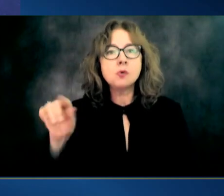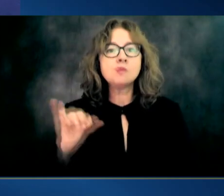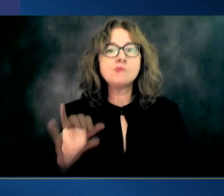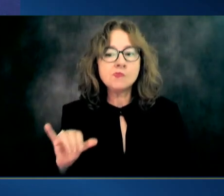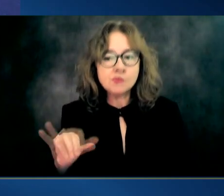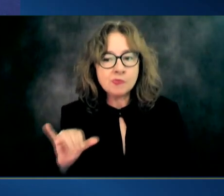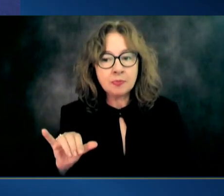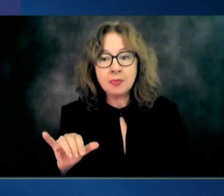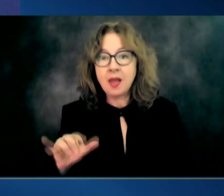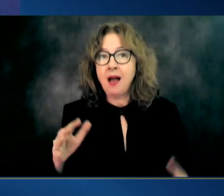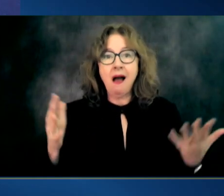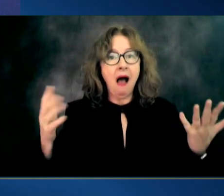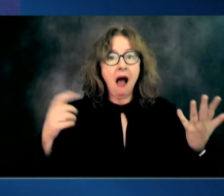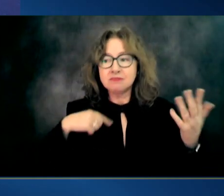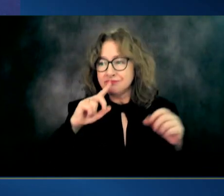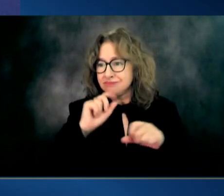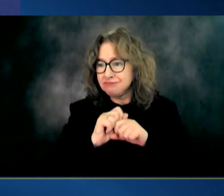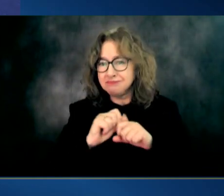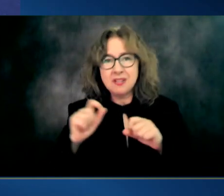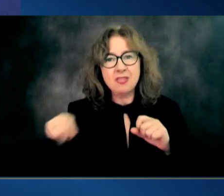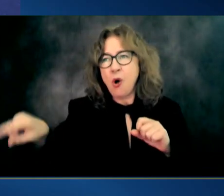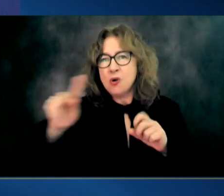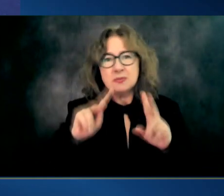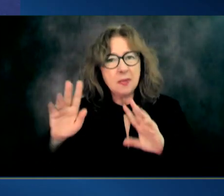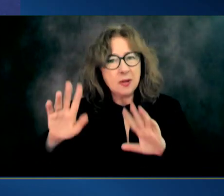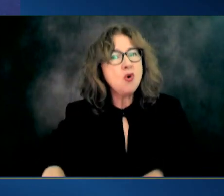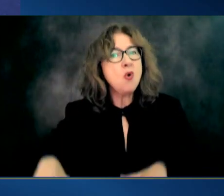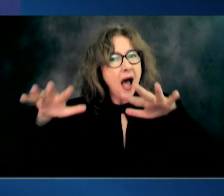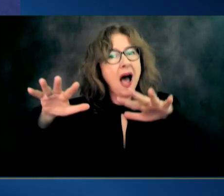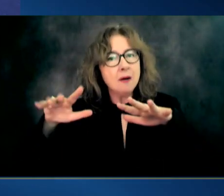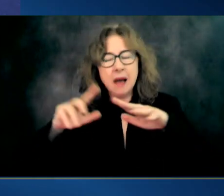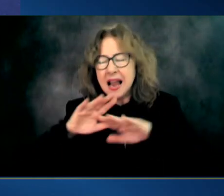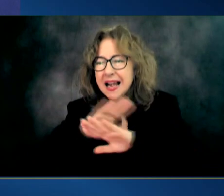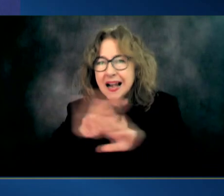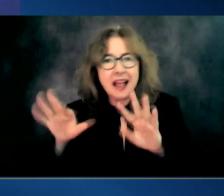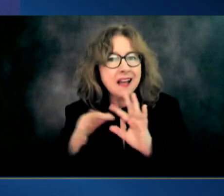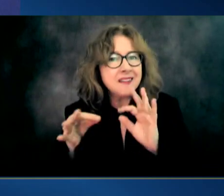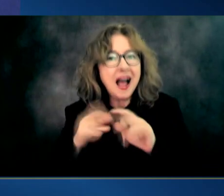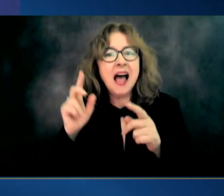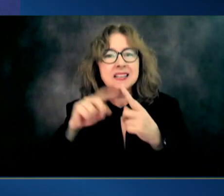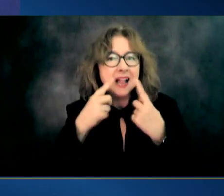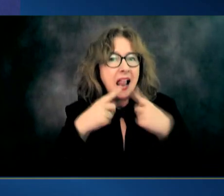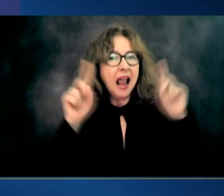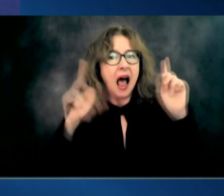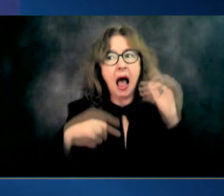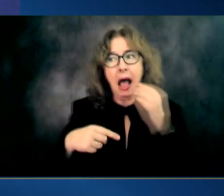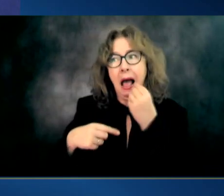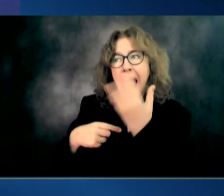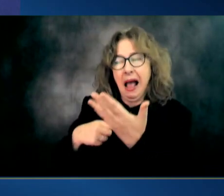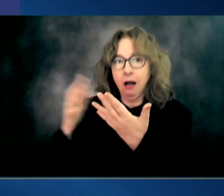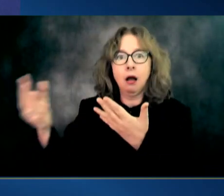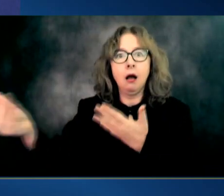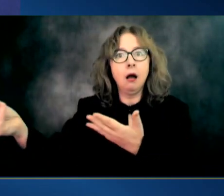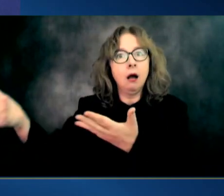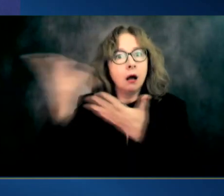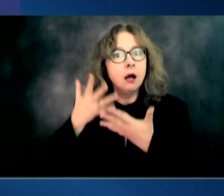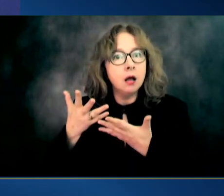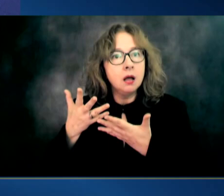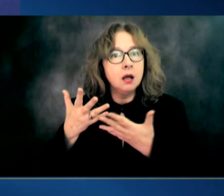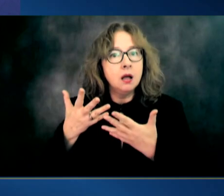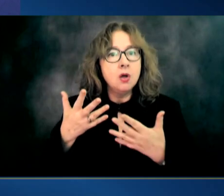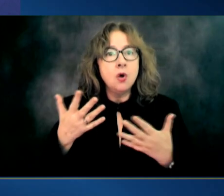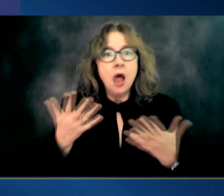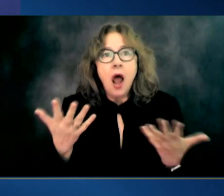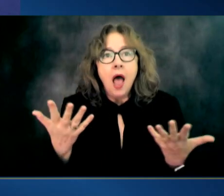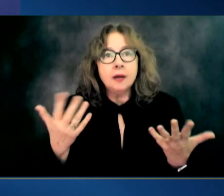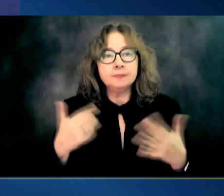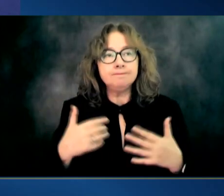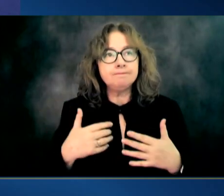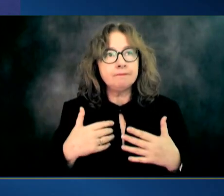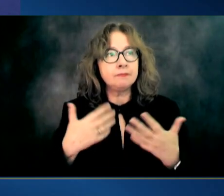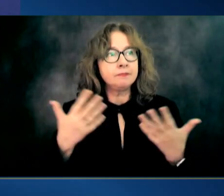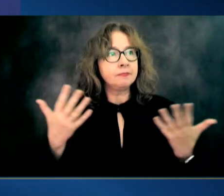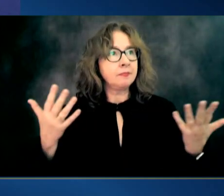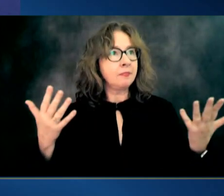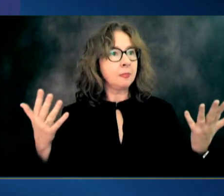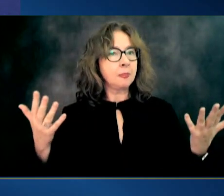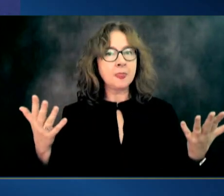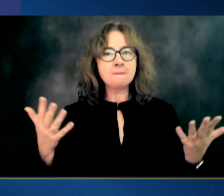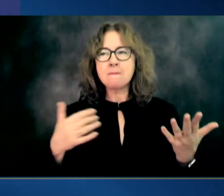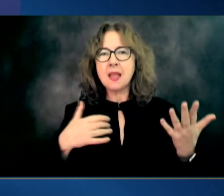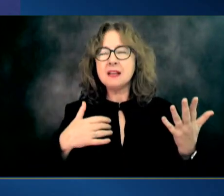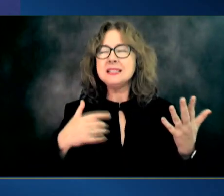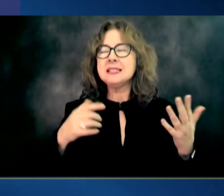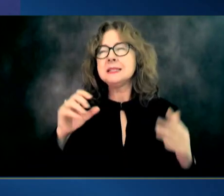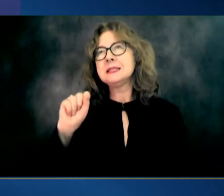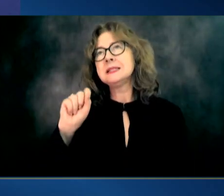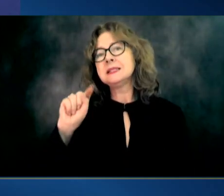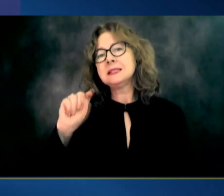up my whole life with and I just never knew. I didn't think it was a stigma, until, like,